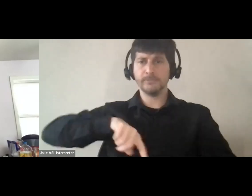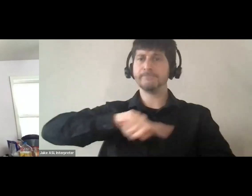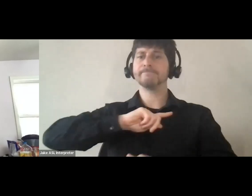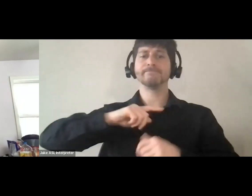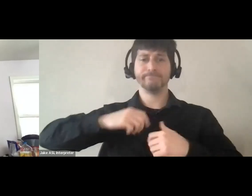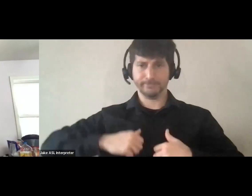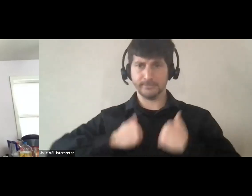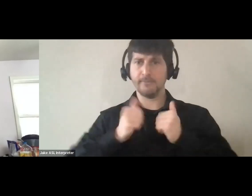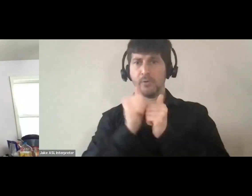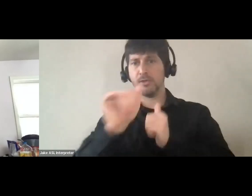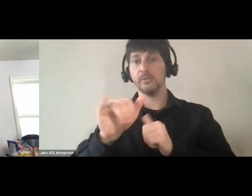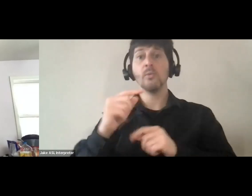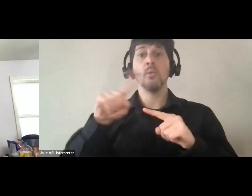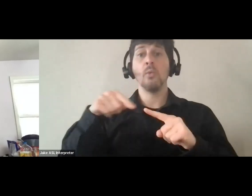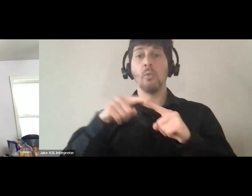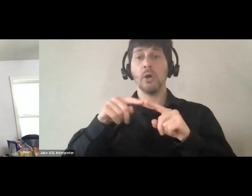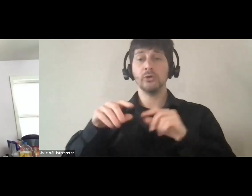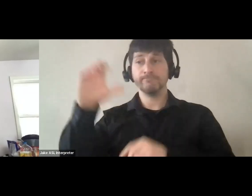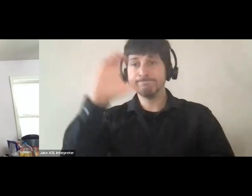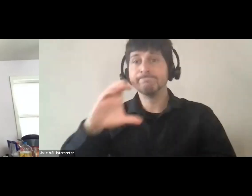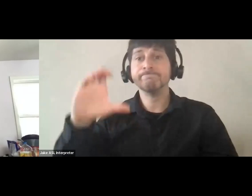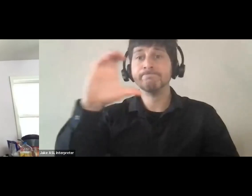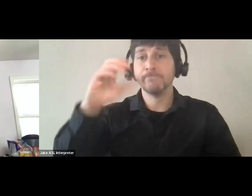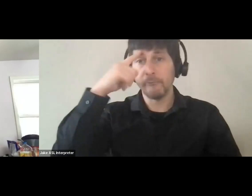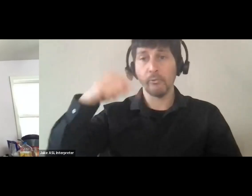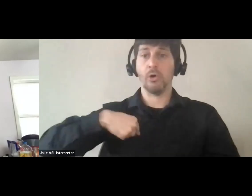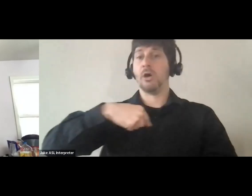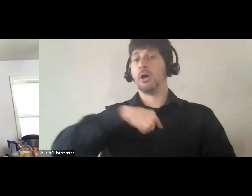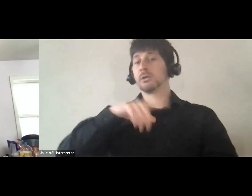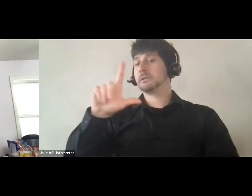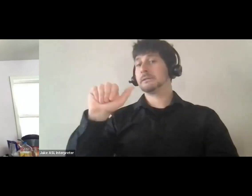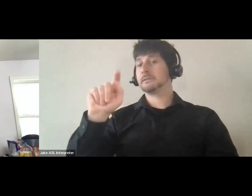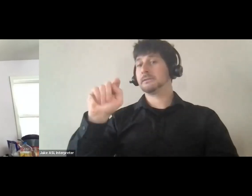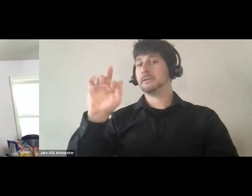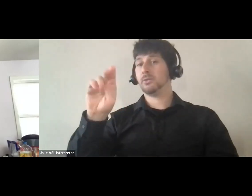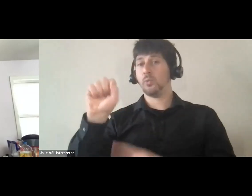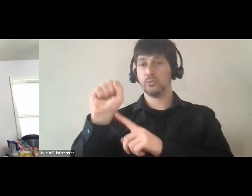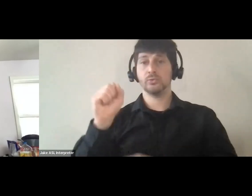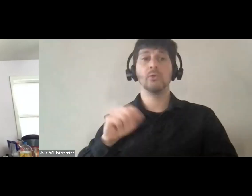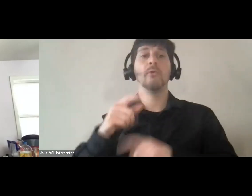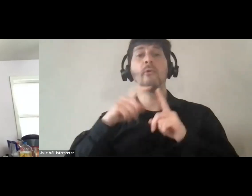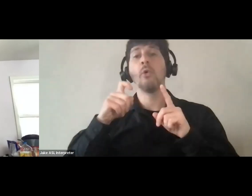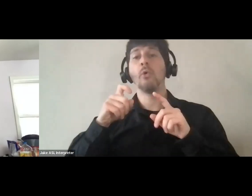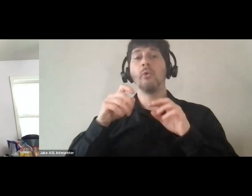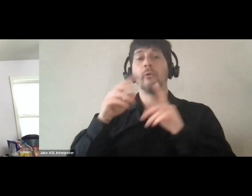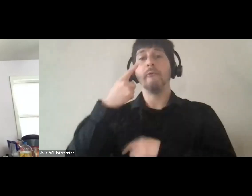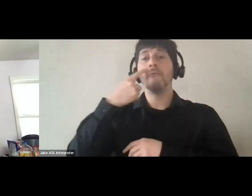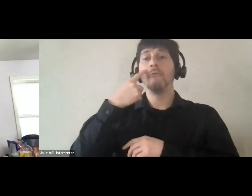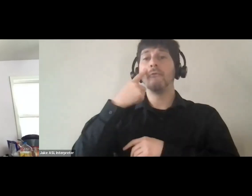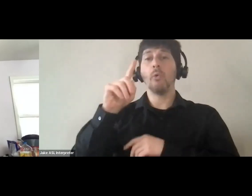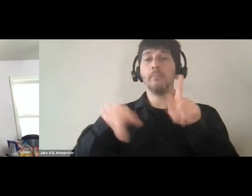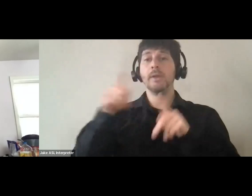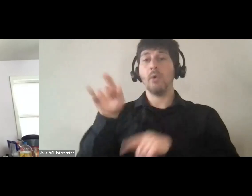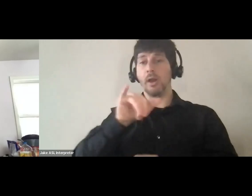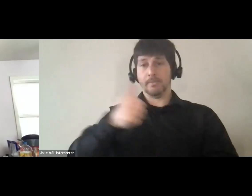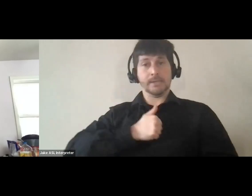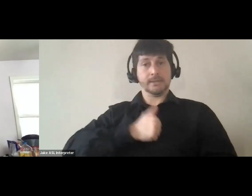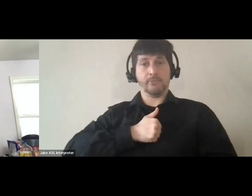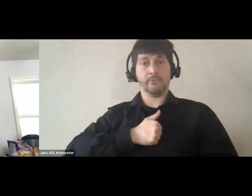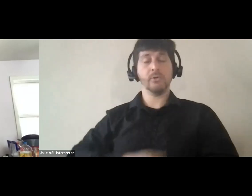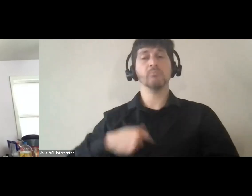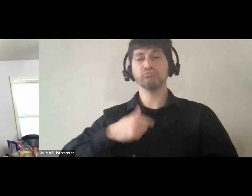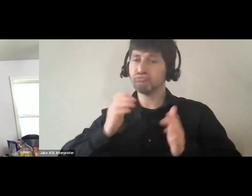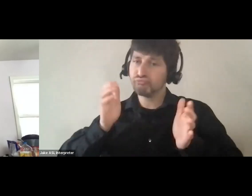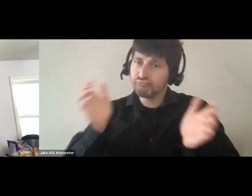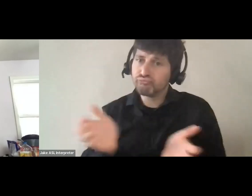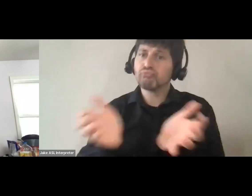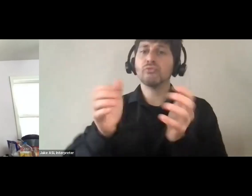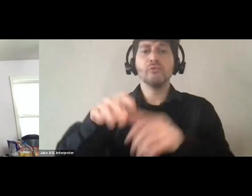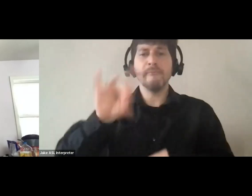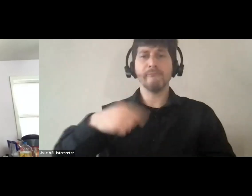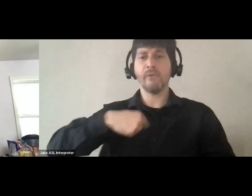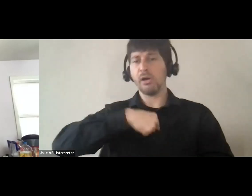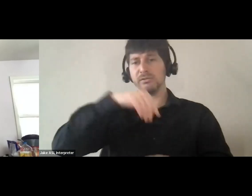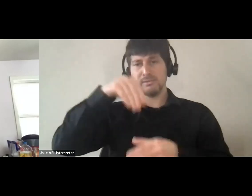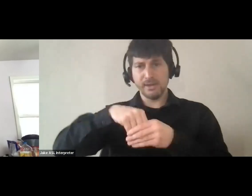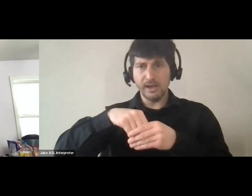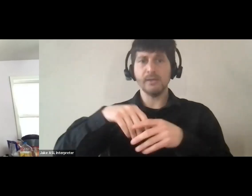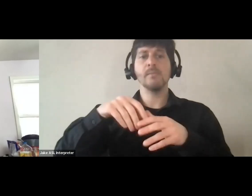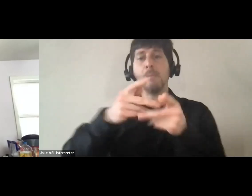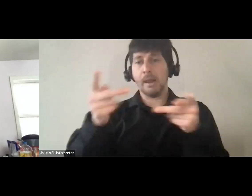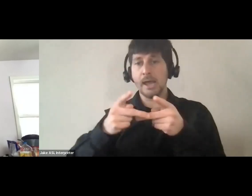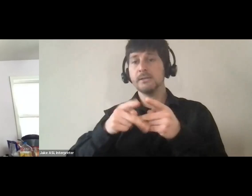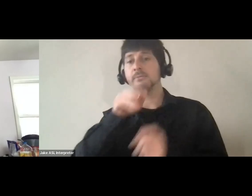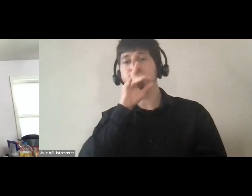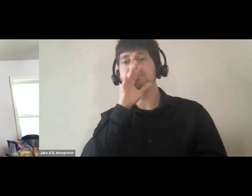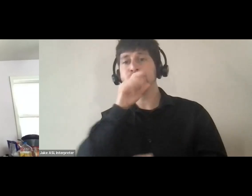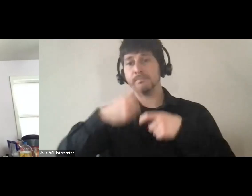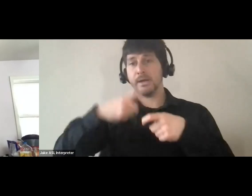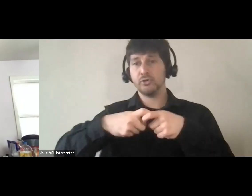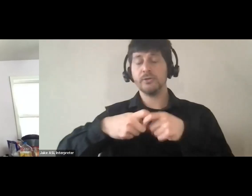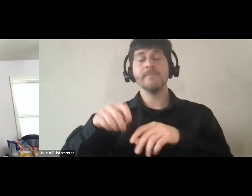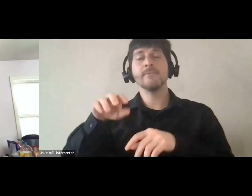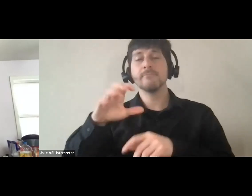For better or worse, whichever way it may go, it's part of the cultural oppression and the cultural protectiveness that we endure and we live with.